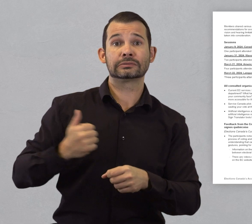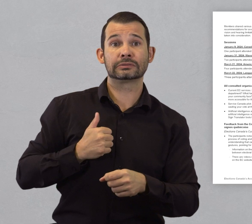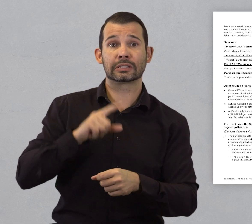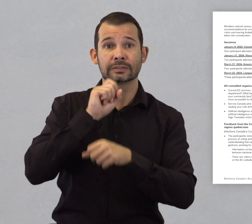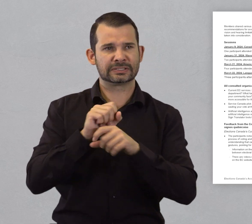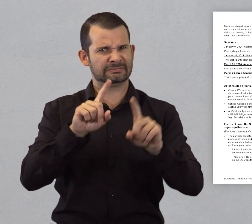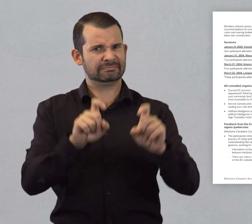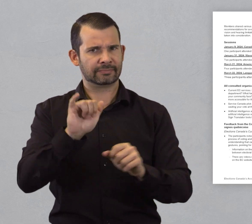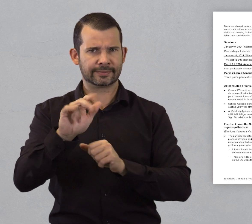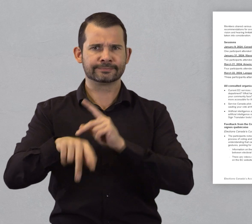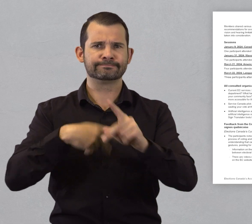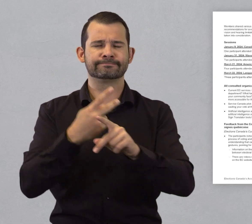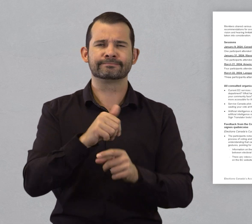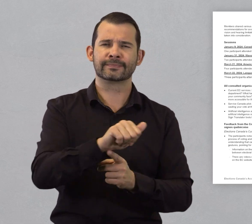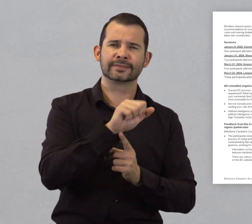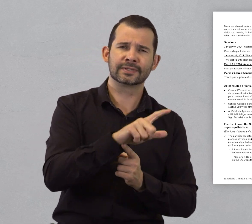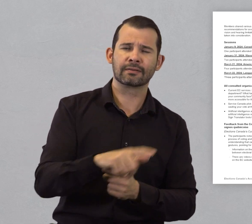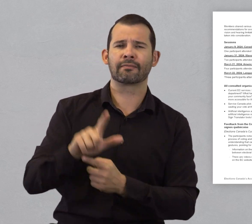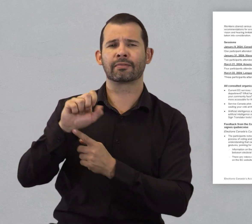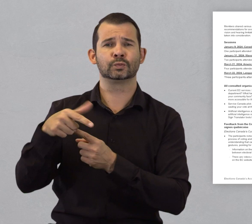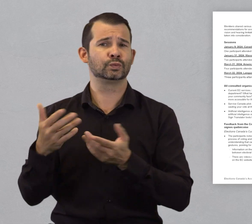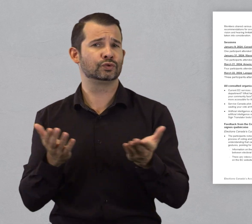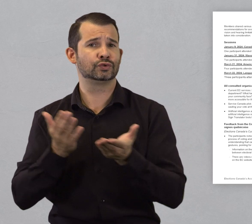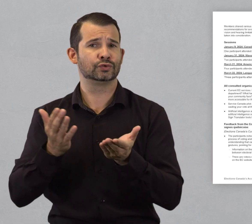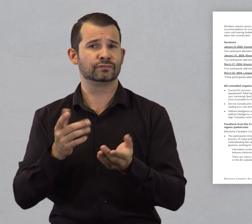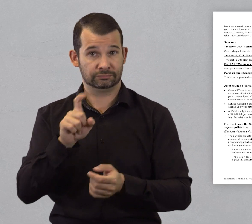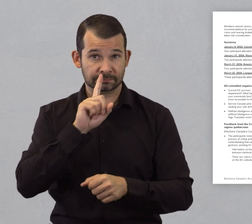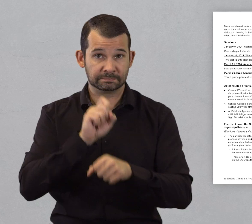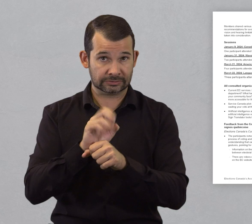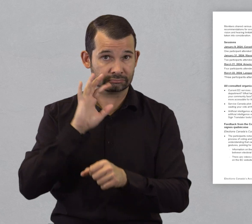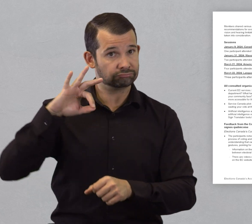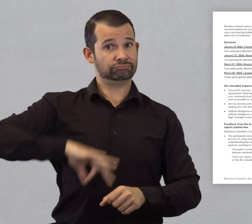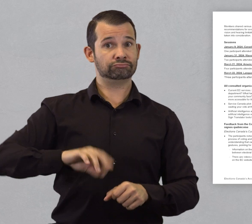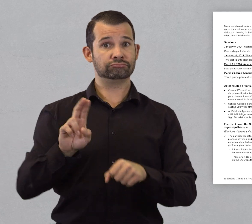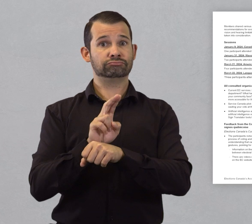this type of ASL and LSQ service, would it be useful in casting your